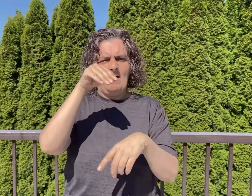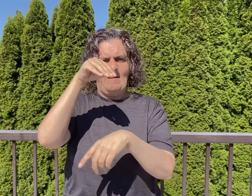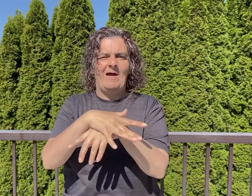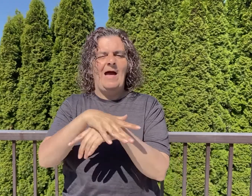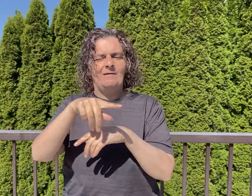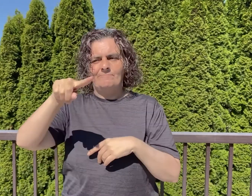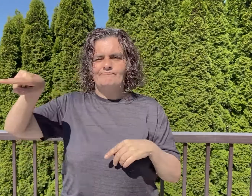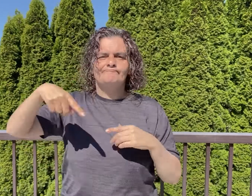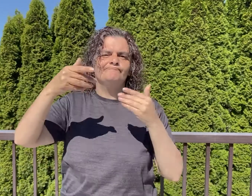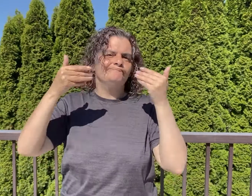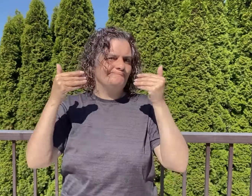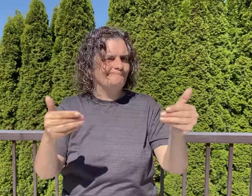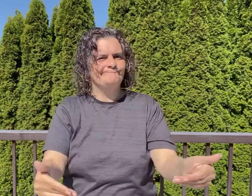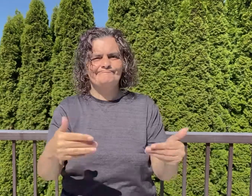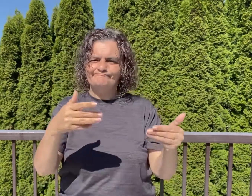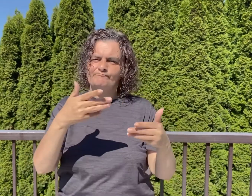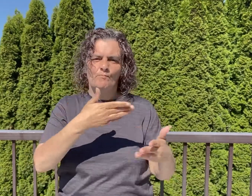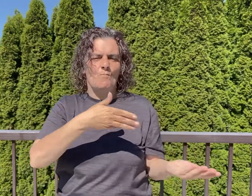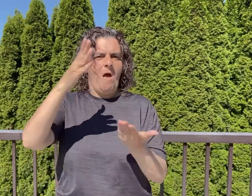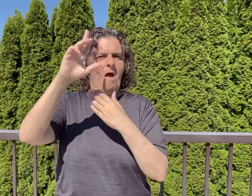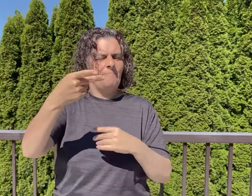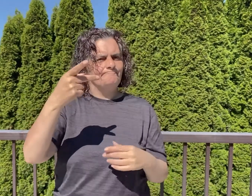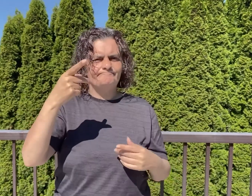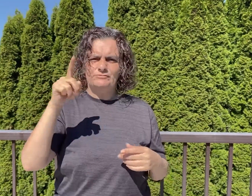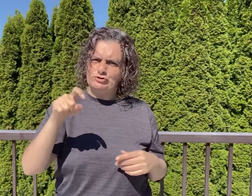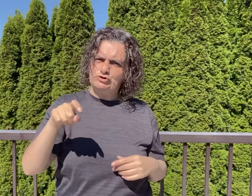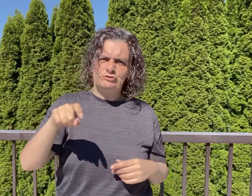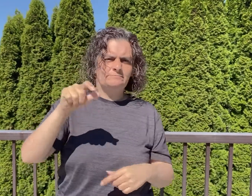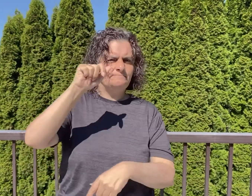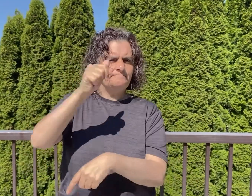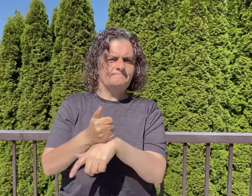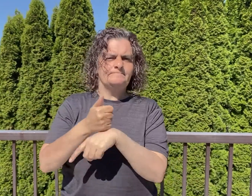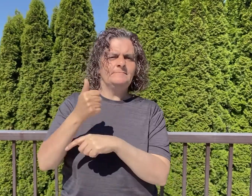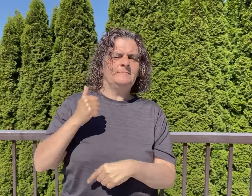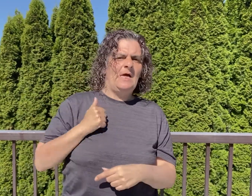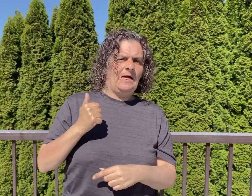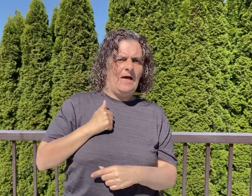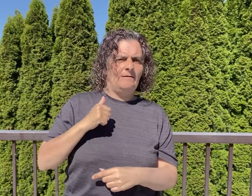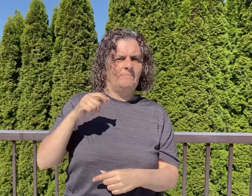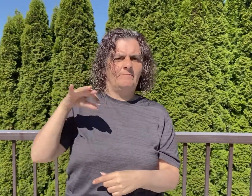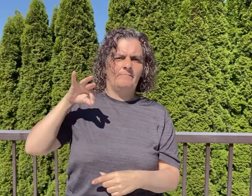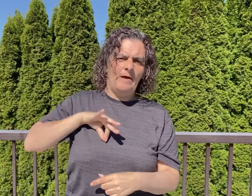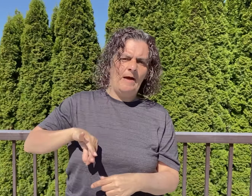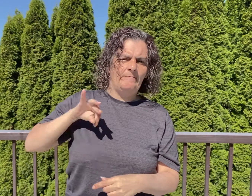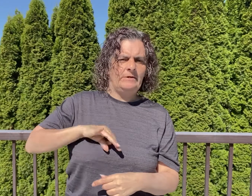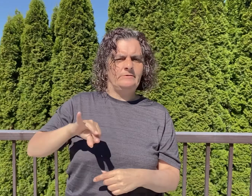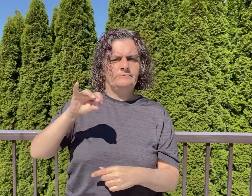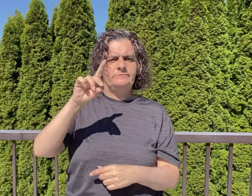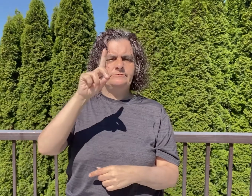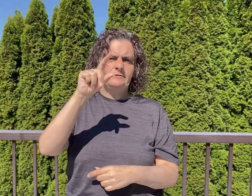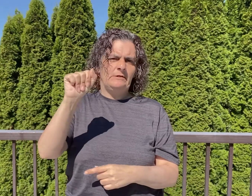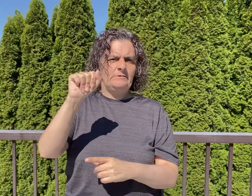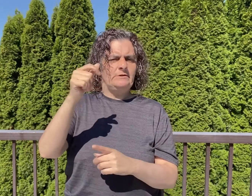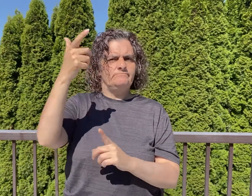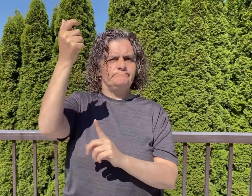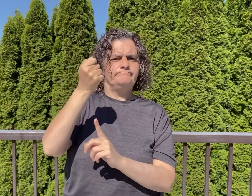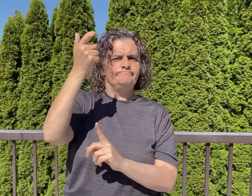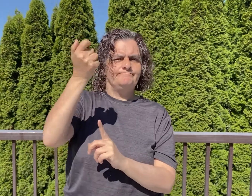where the need for Canada Disability Benefits is brought up.